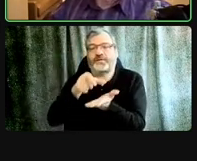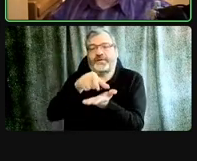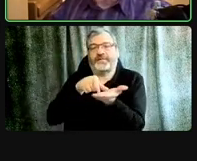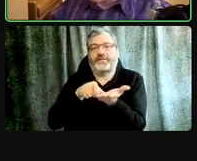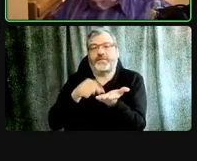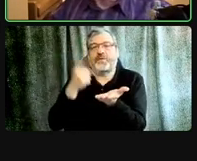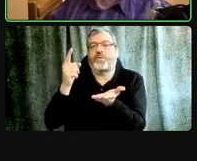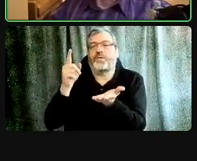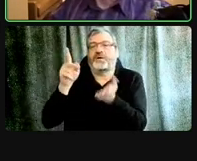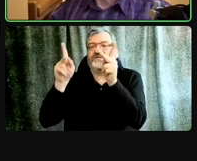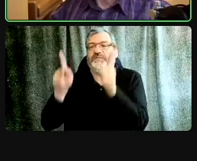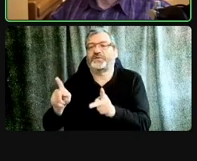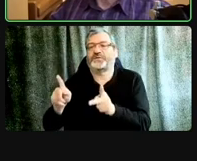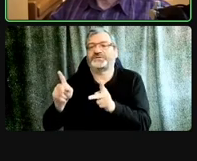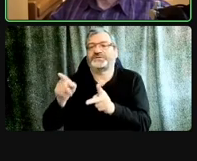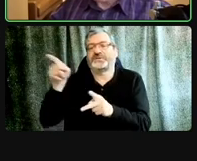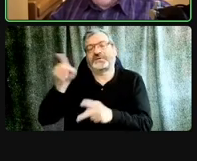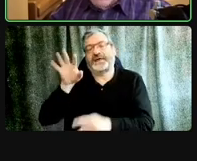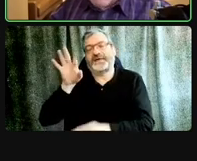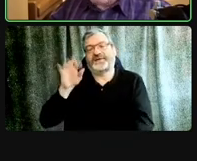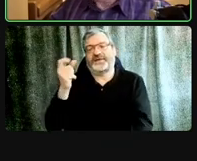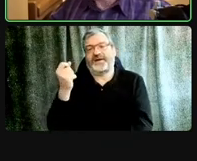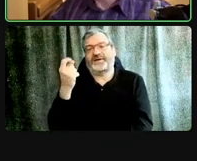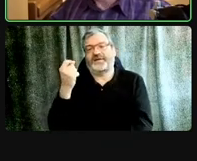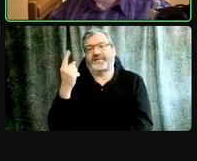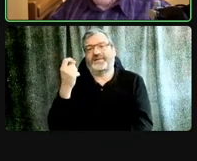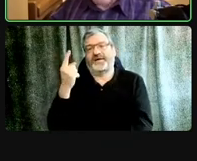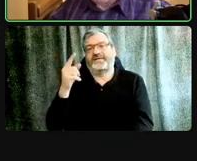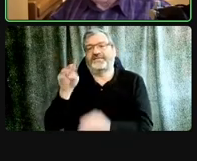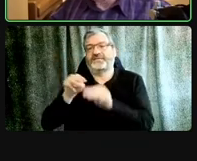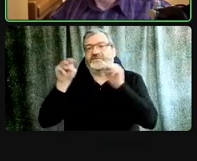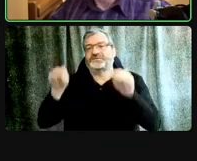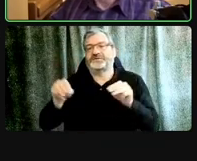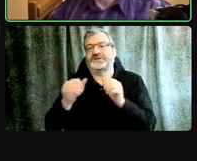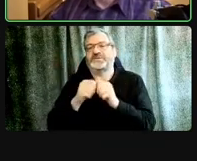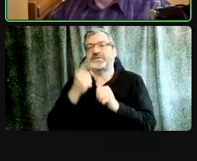at the 911 Museum and a small piece of steel from one of the towers.